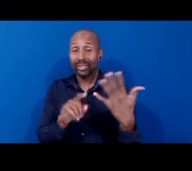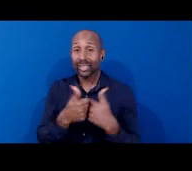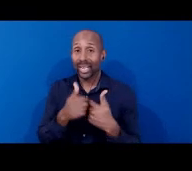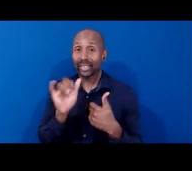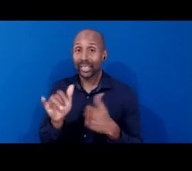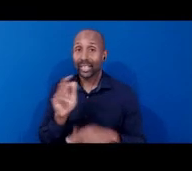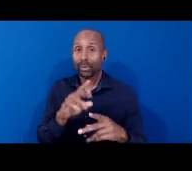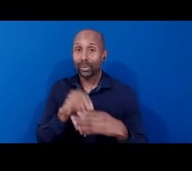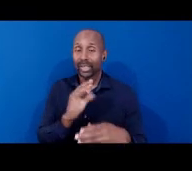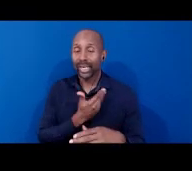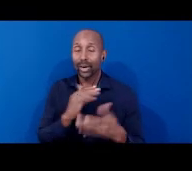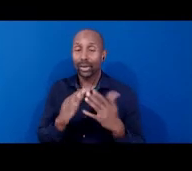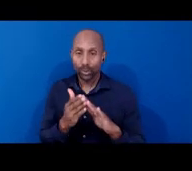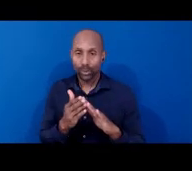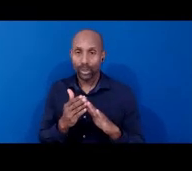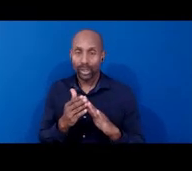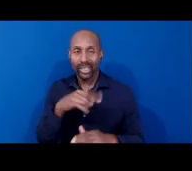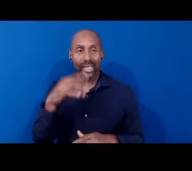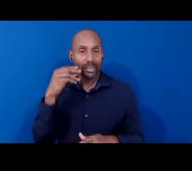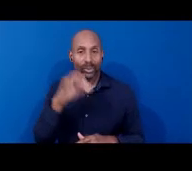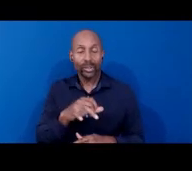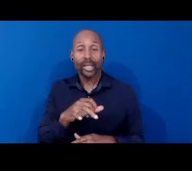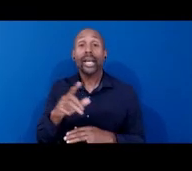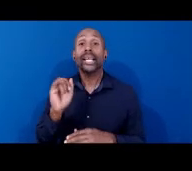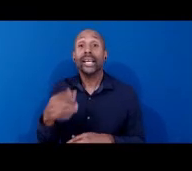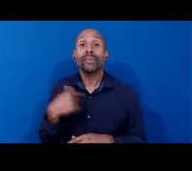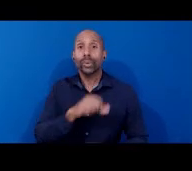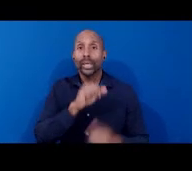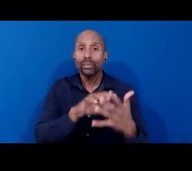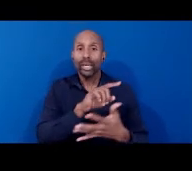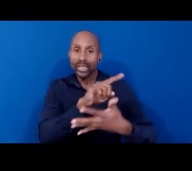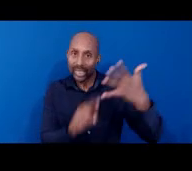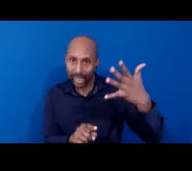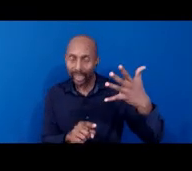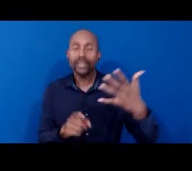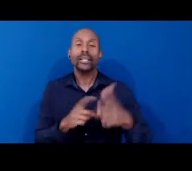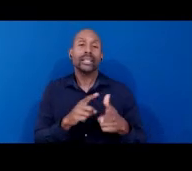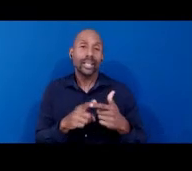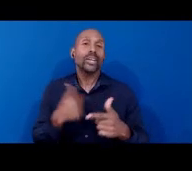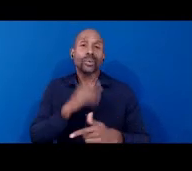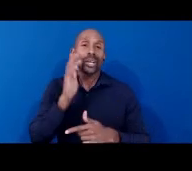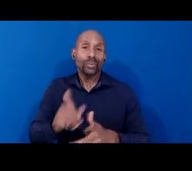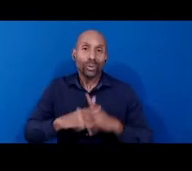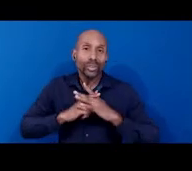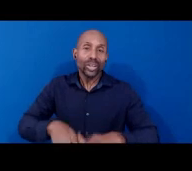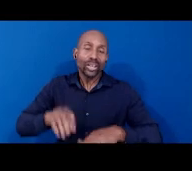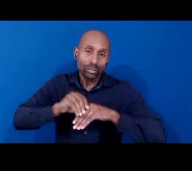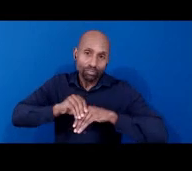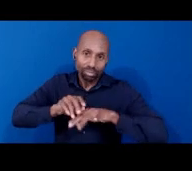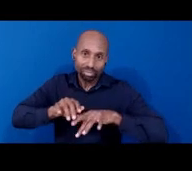really attend to them, then we will, we will start, we will catalyze that domino effect in the field.